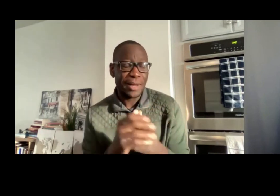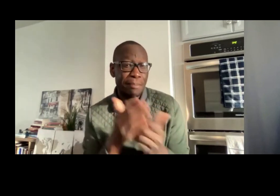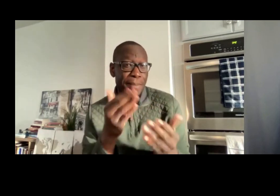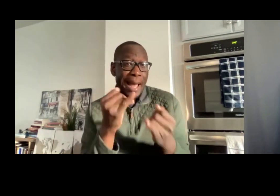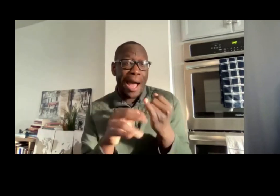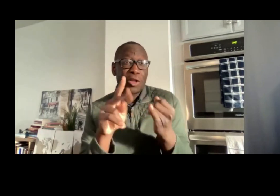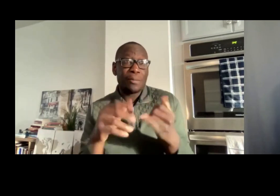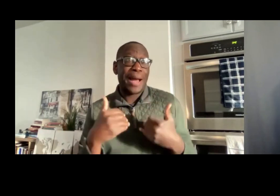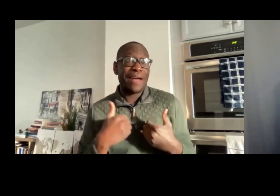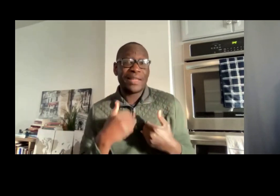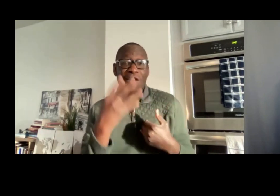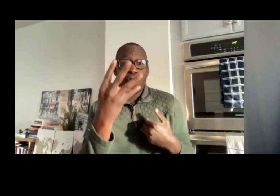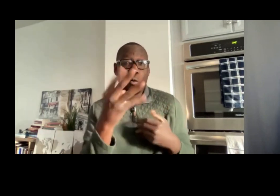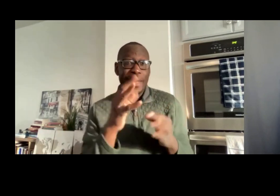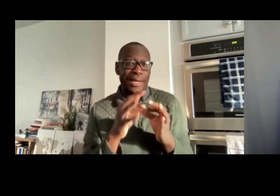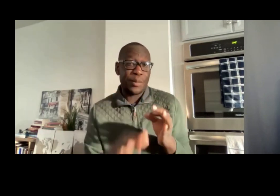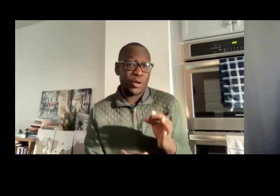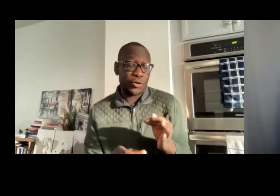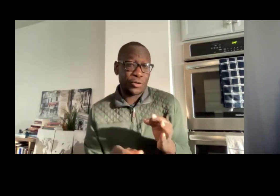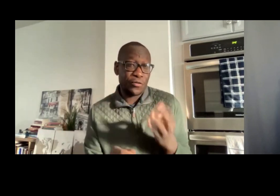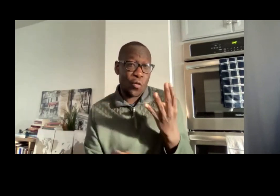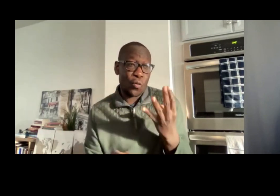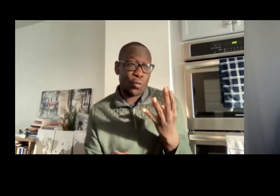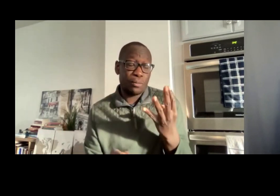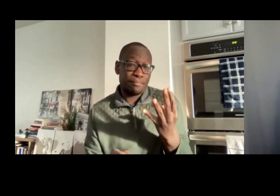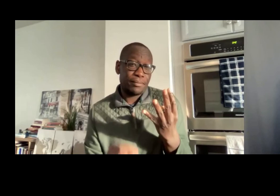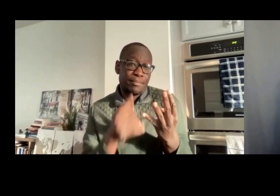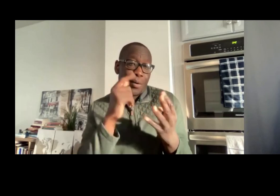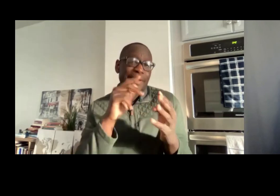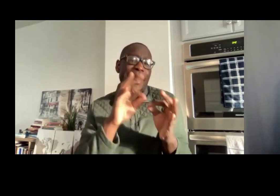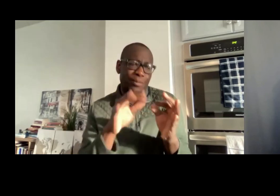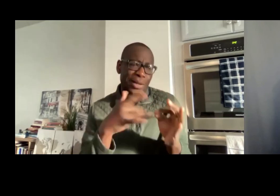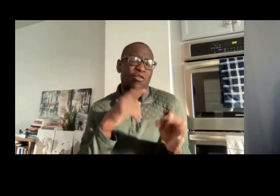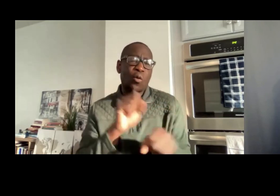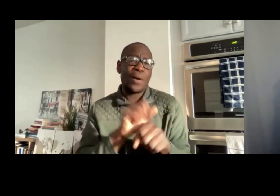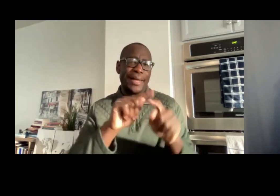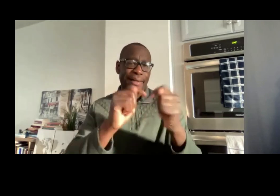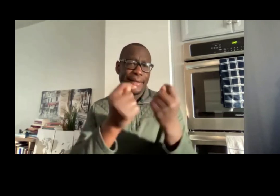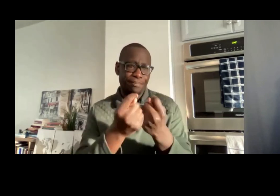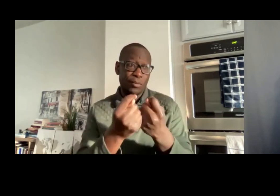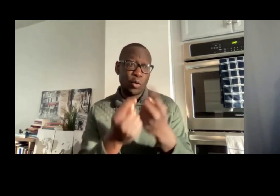it is a challenge. I'm not saying it's easy. Sometimes you may need four interpreters but